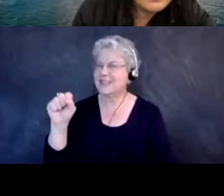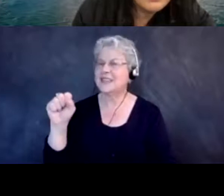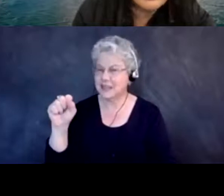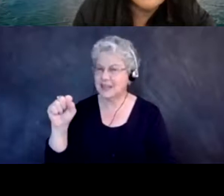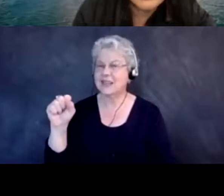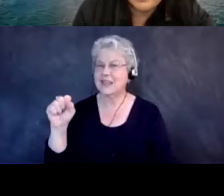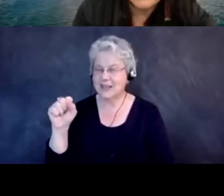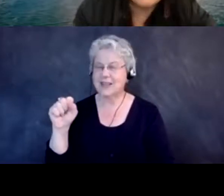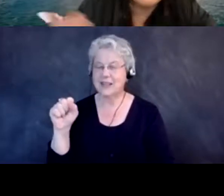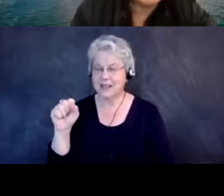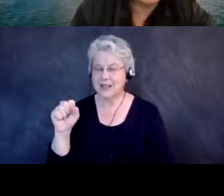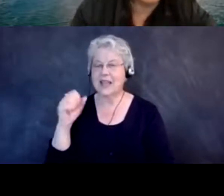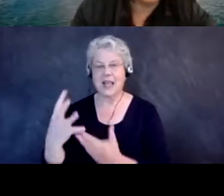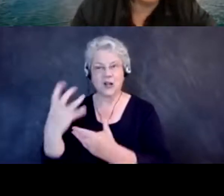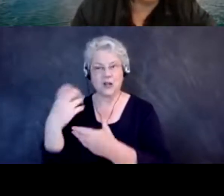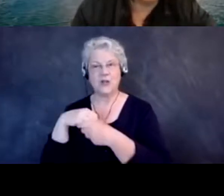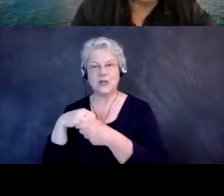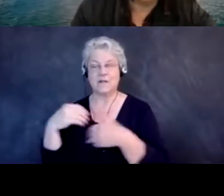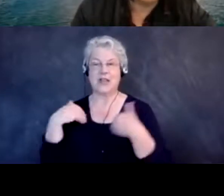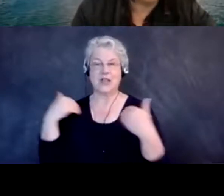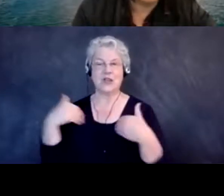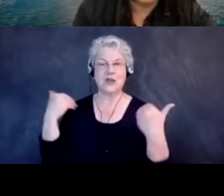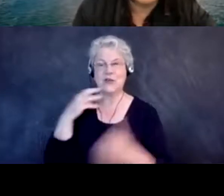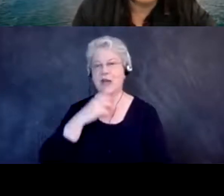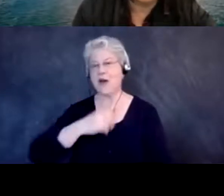it's inclusive. Someone mentioned that. Youth, elders, all community members. Next bullet.